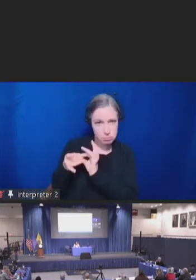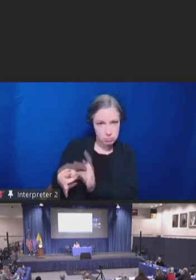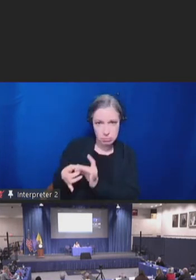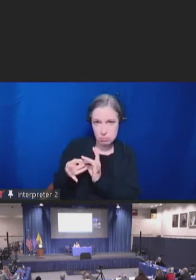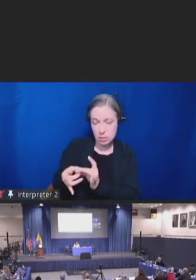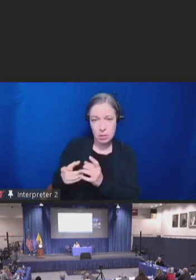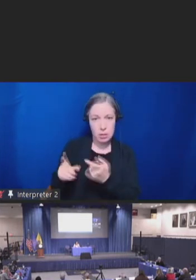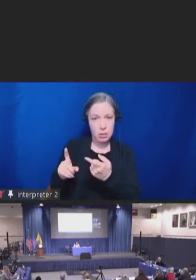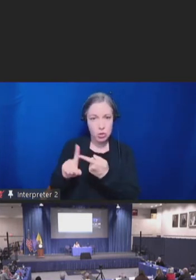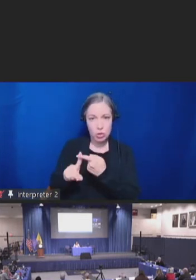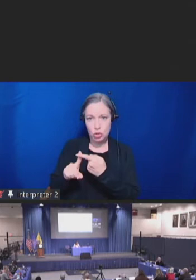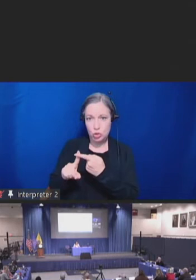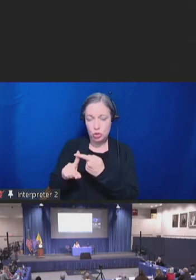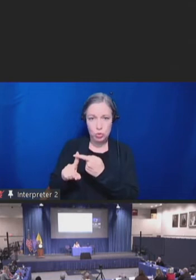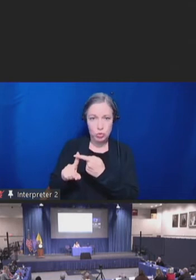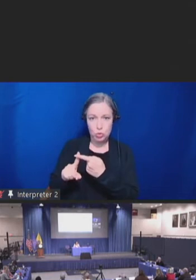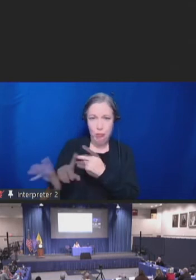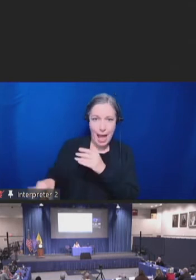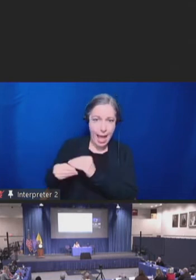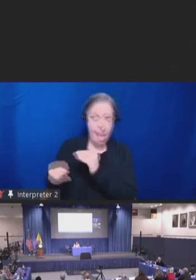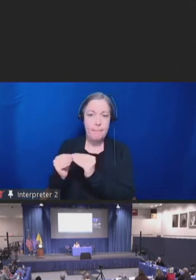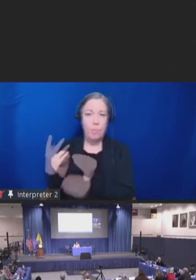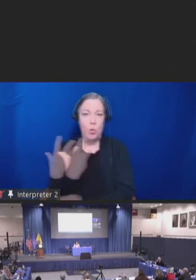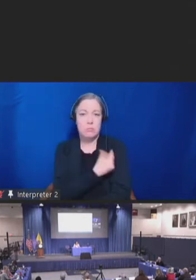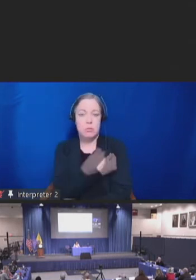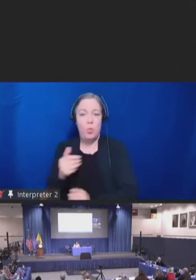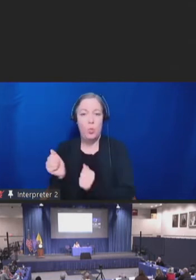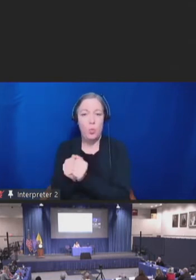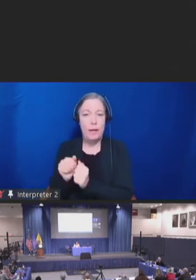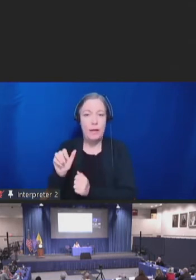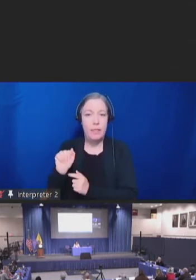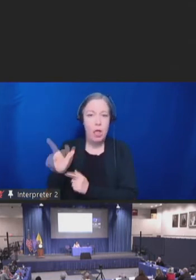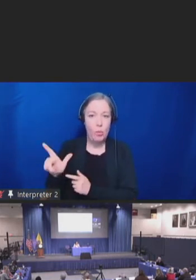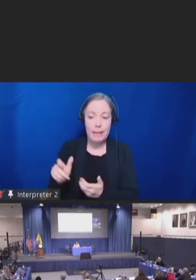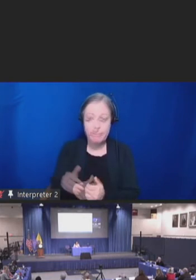addition of vaccines in the U.S. that contain aluminum. Next slide, please.